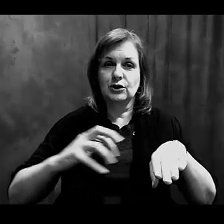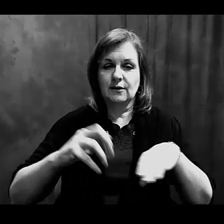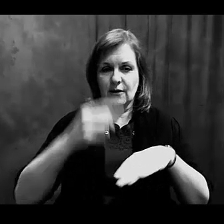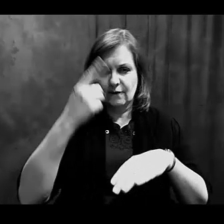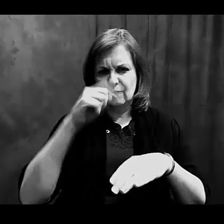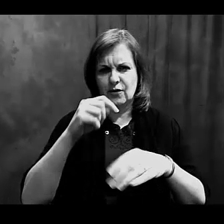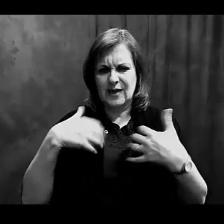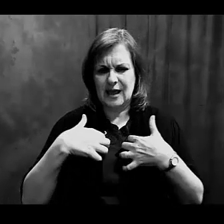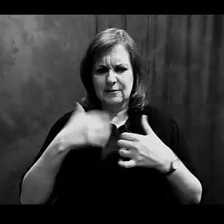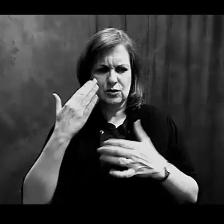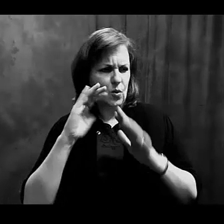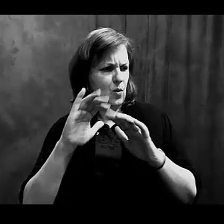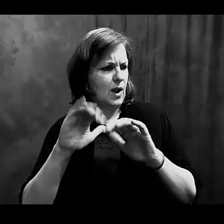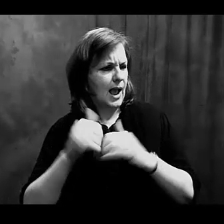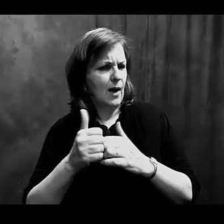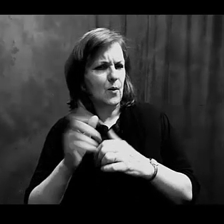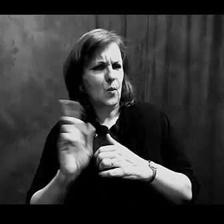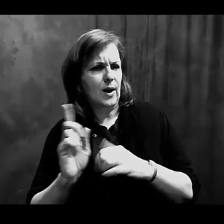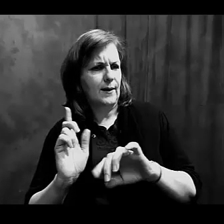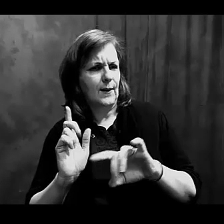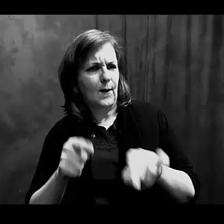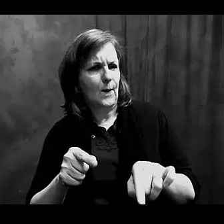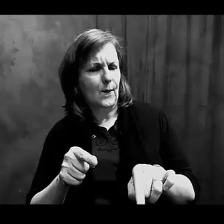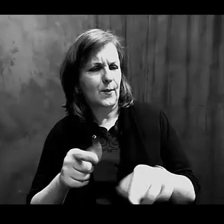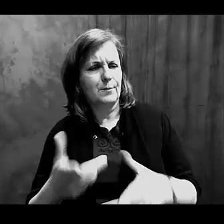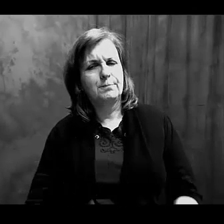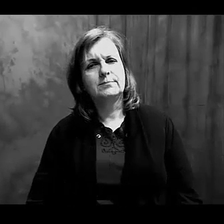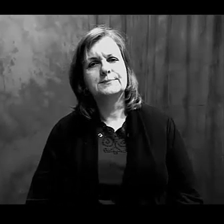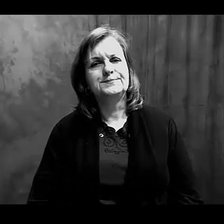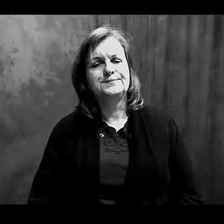for the animals to know how to migrate and where to go